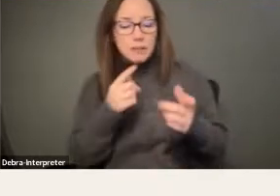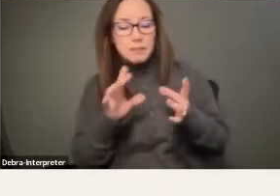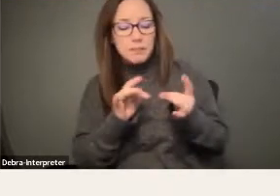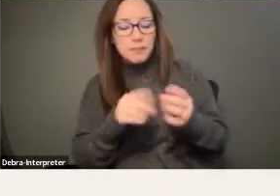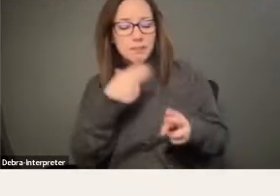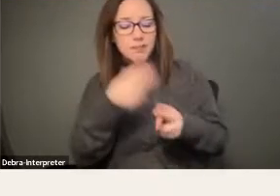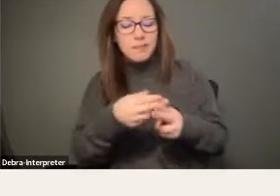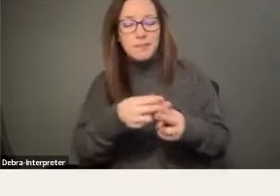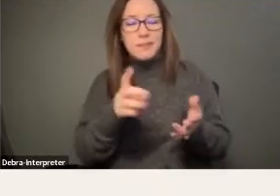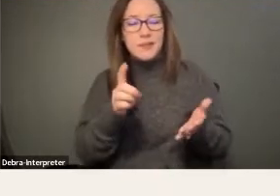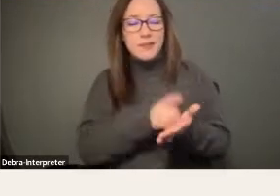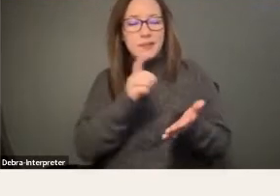downloading.